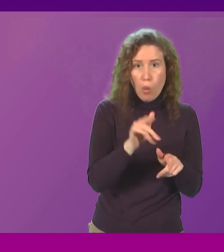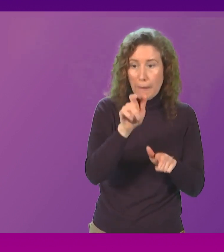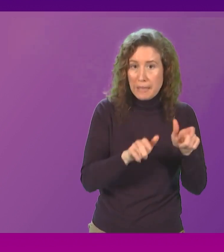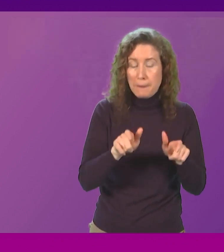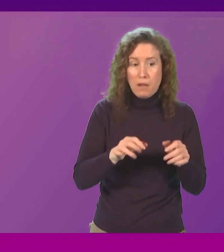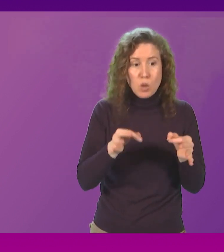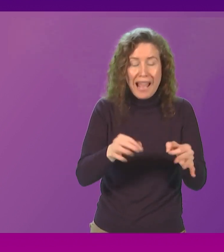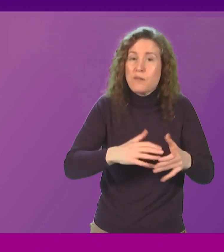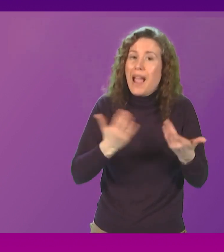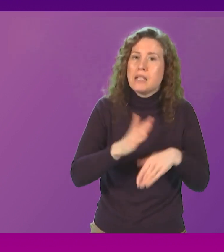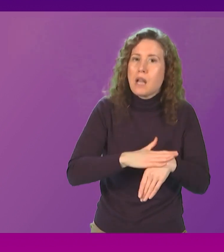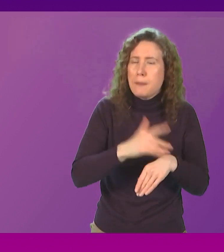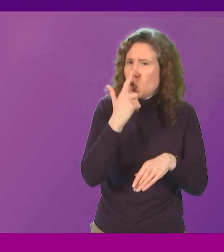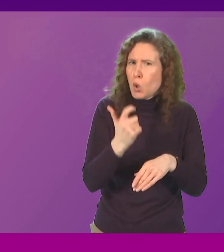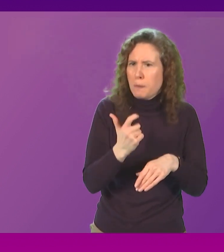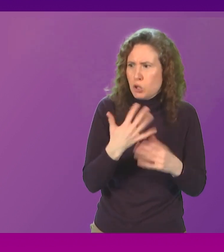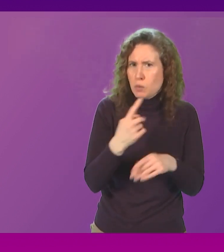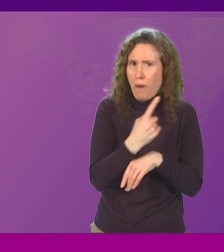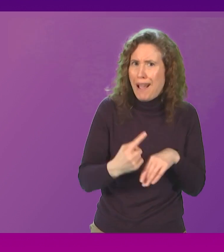for any period of time—even for an hour.